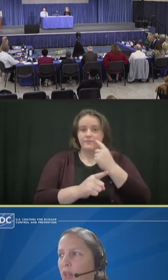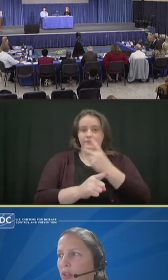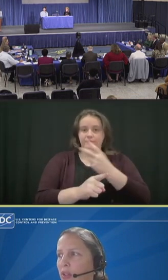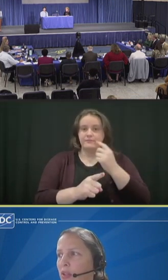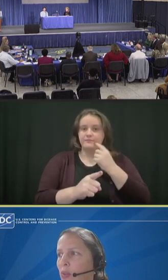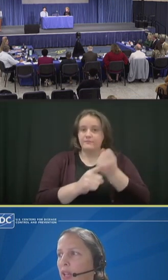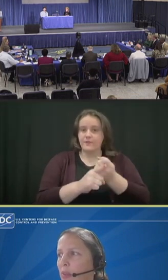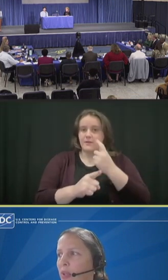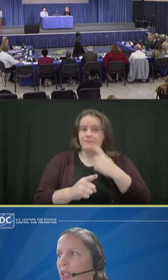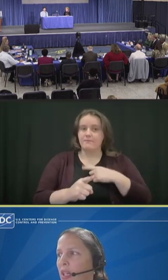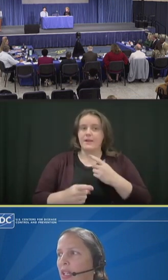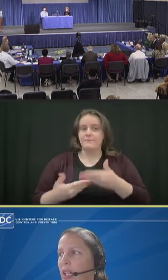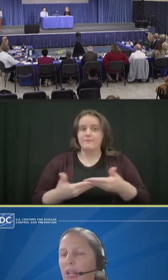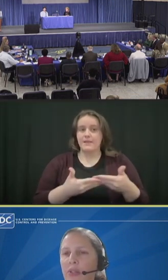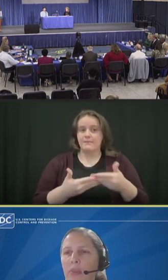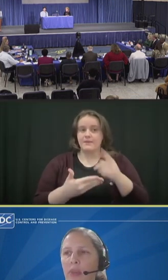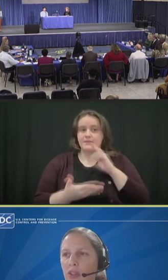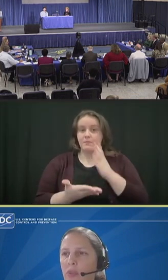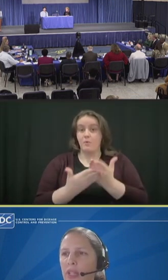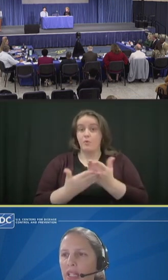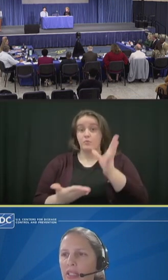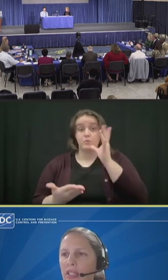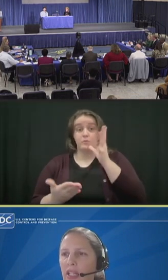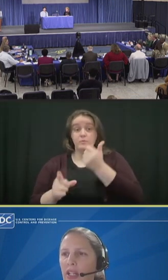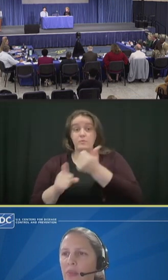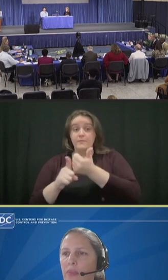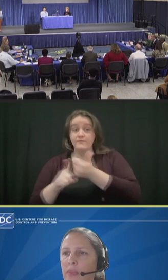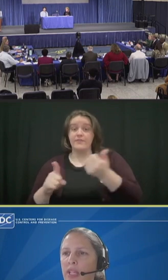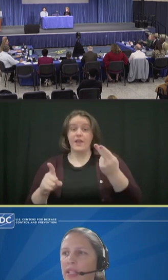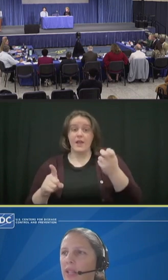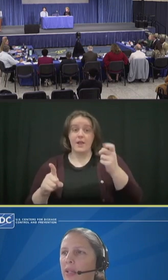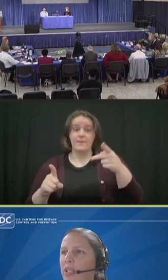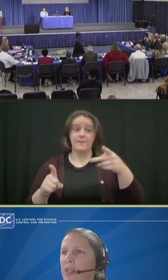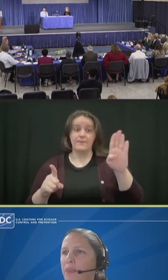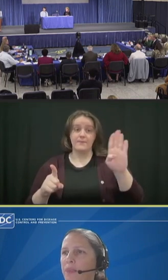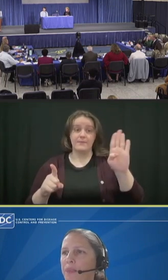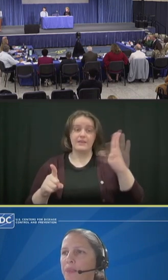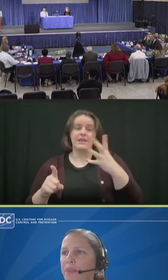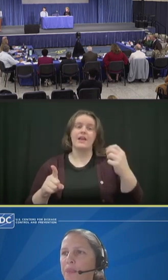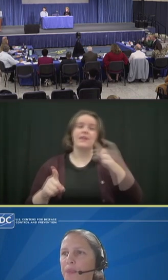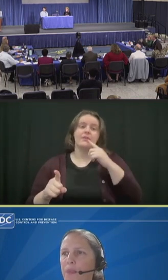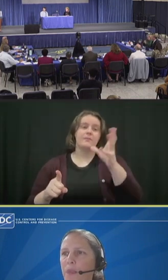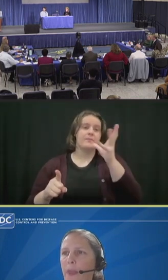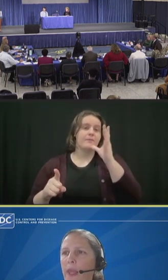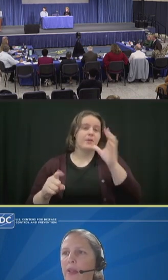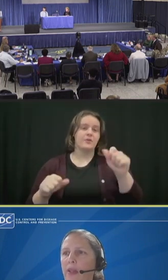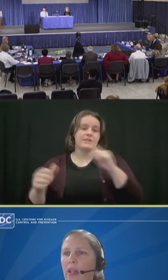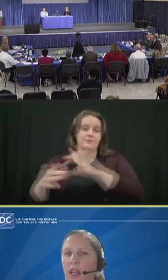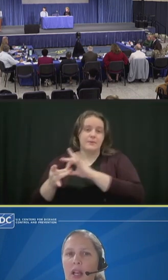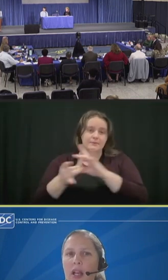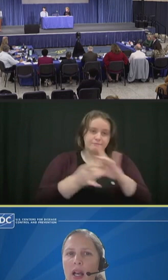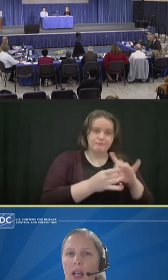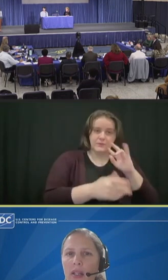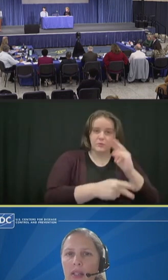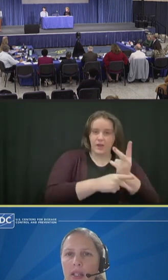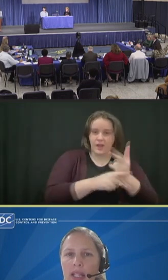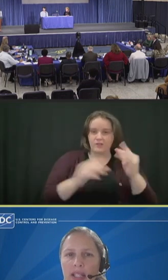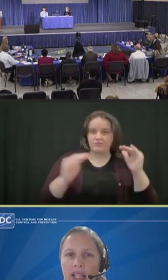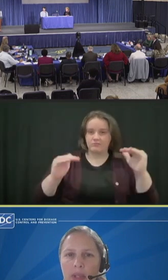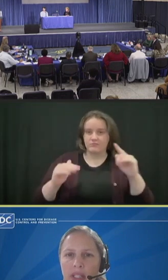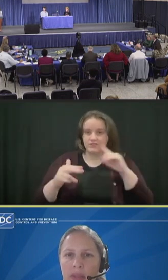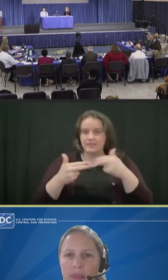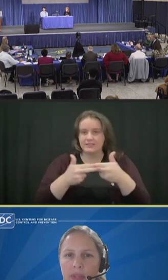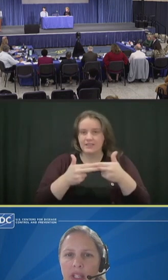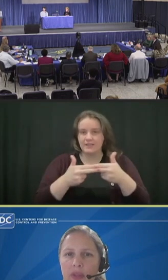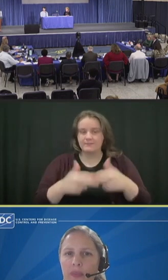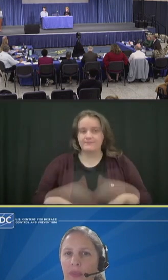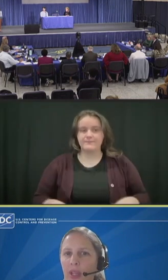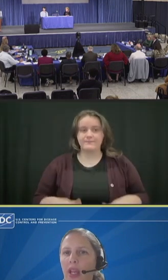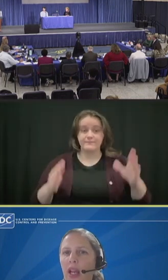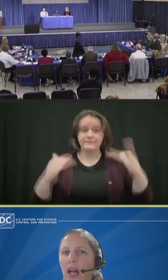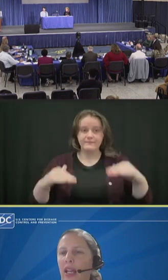mothers with hep B and allows the mother to be linked to care. Next slide, please. Thank you.